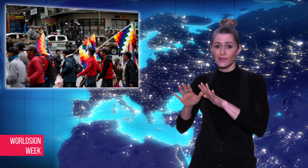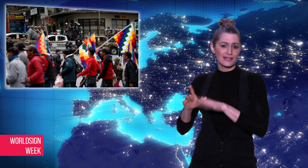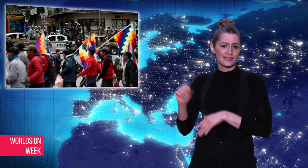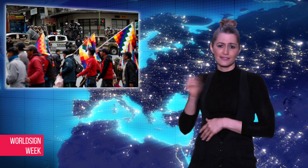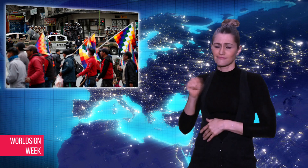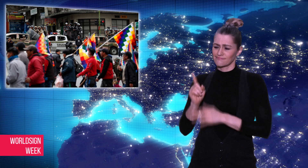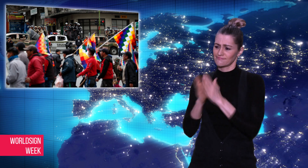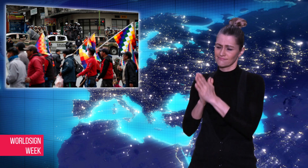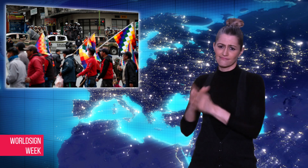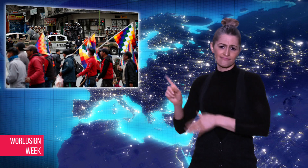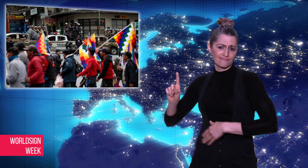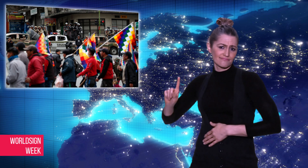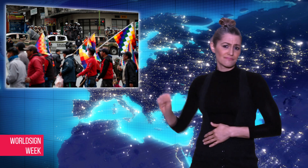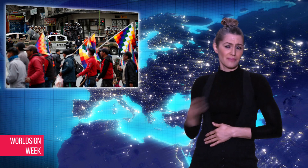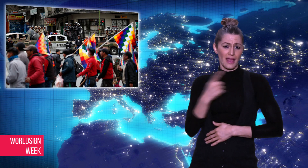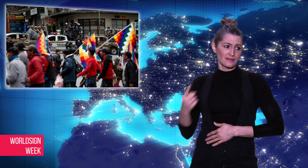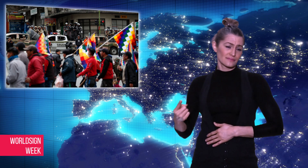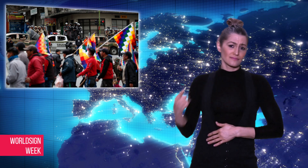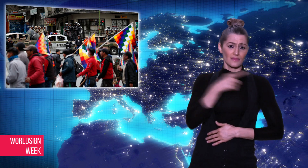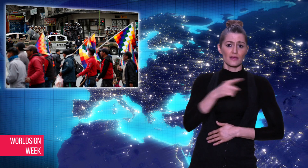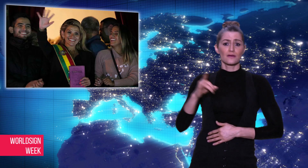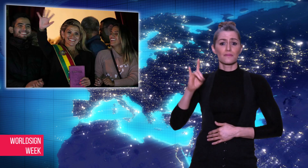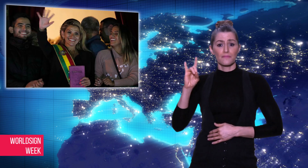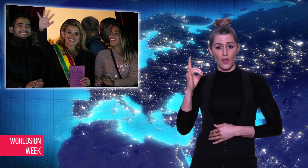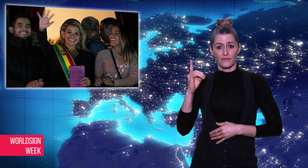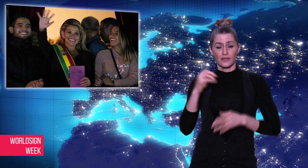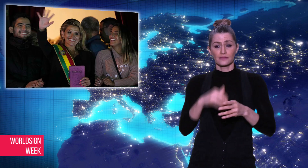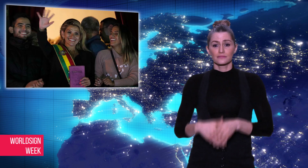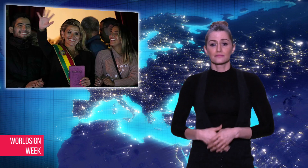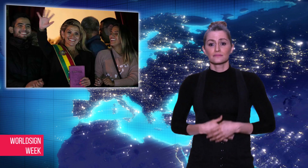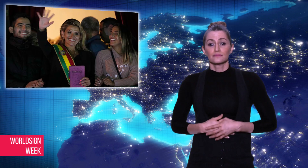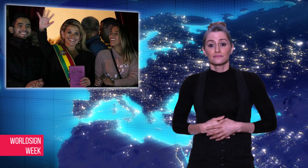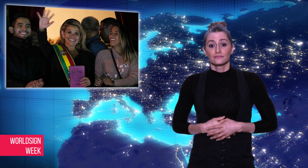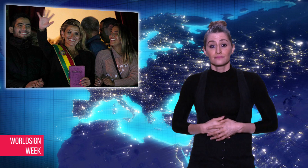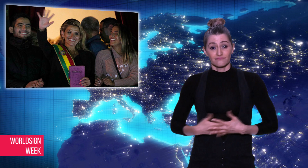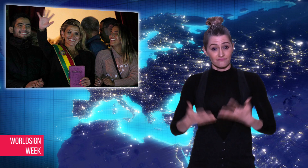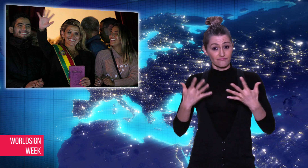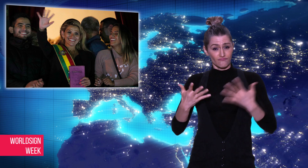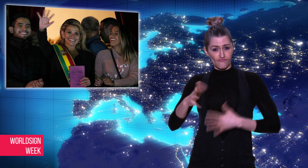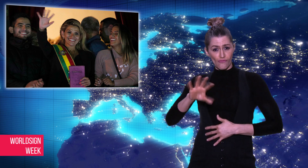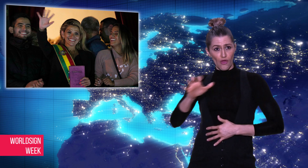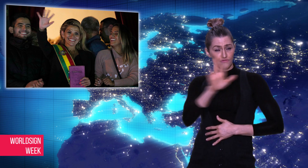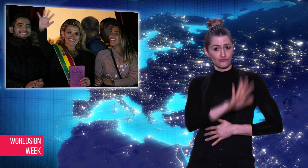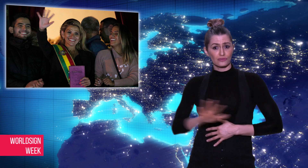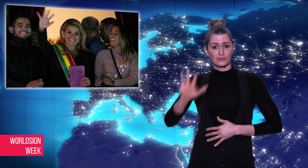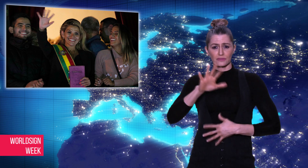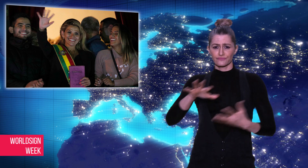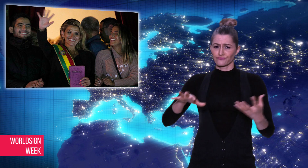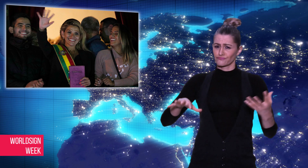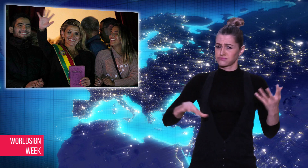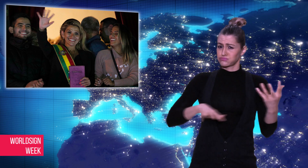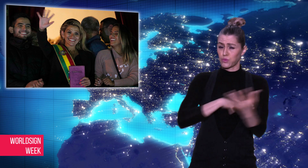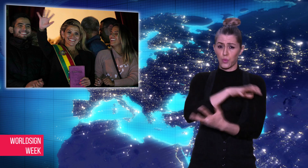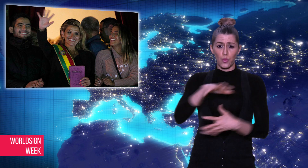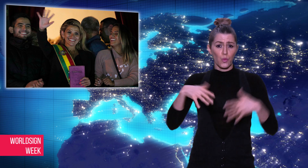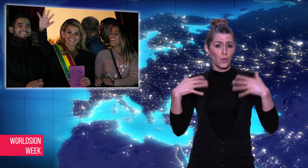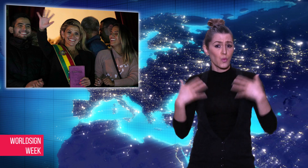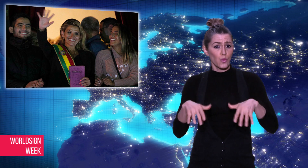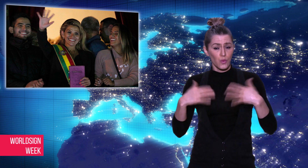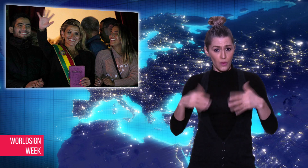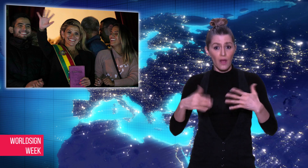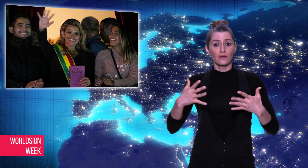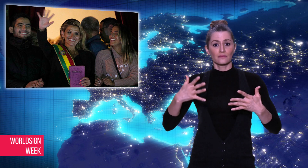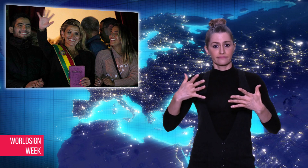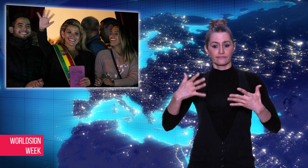demanding return of Morales from Mexico.